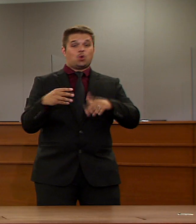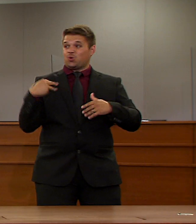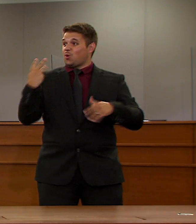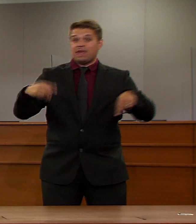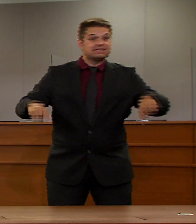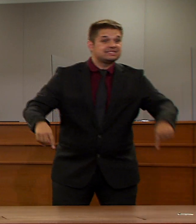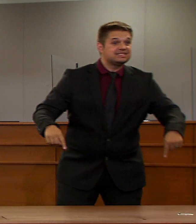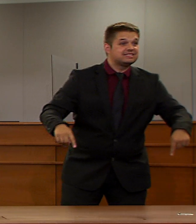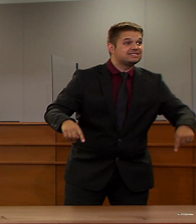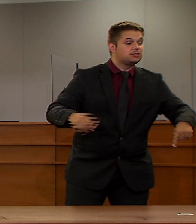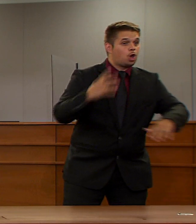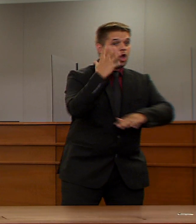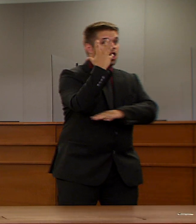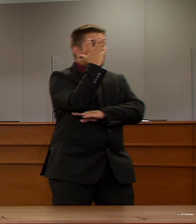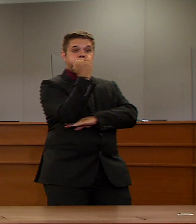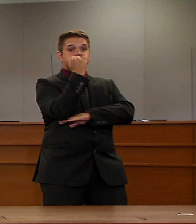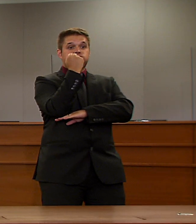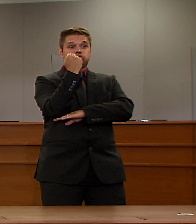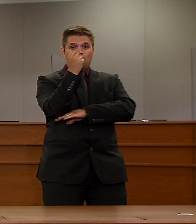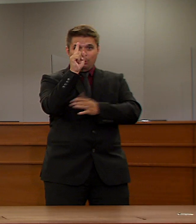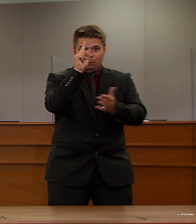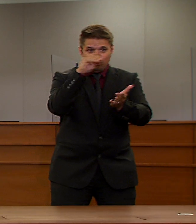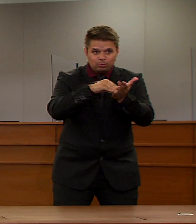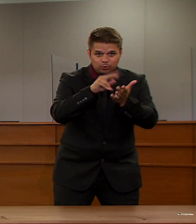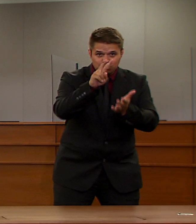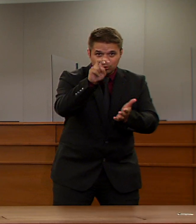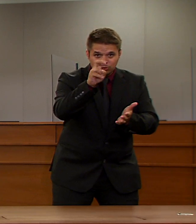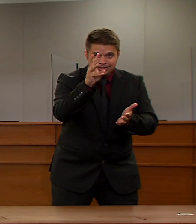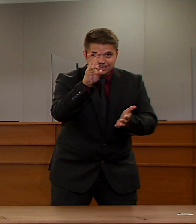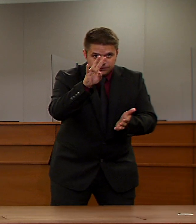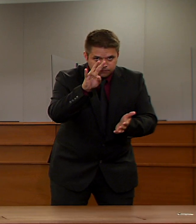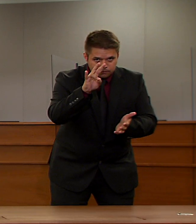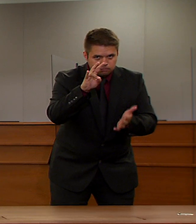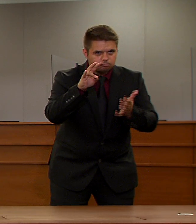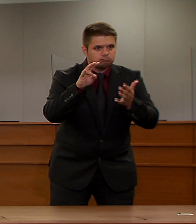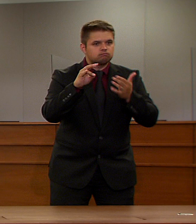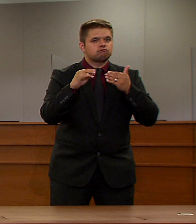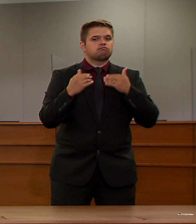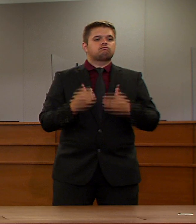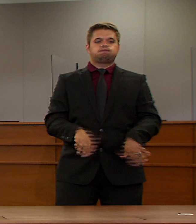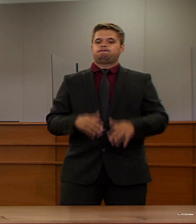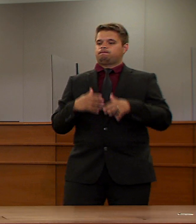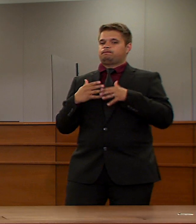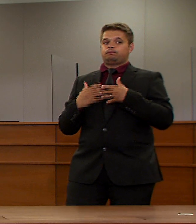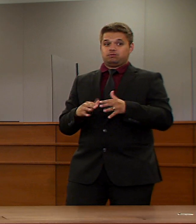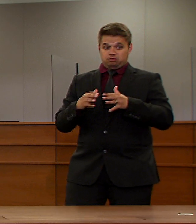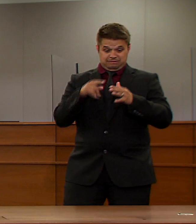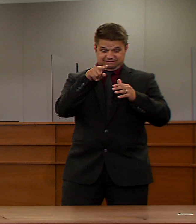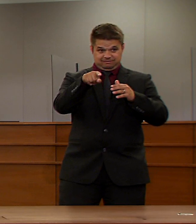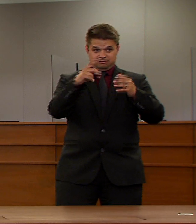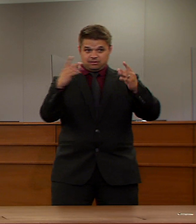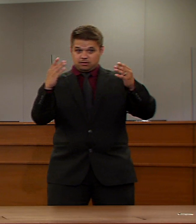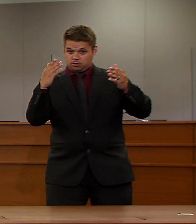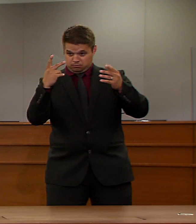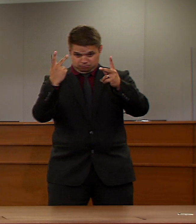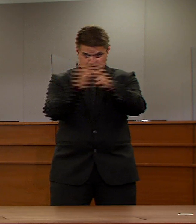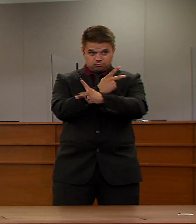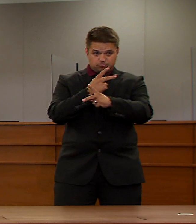of over twelve hundred new cases nearly twice the average number of cases per day in the past two